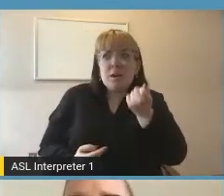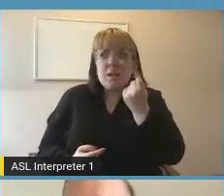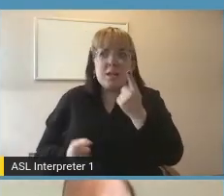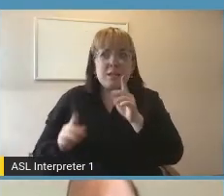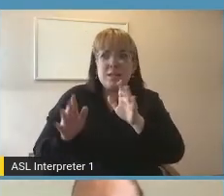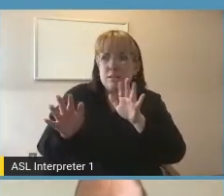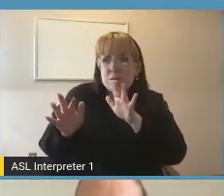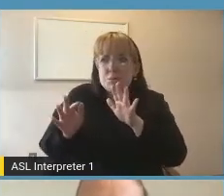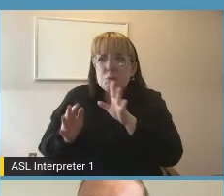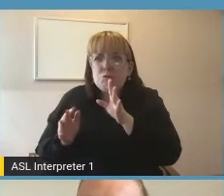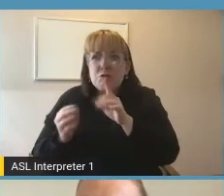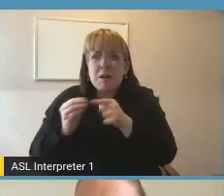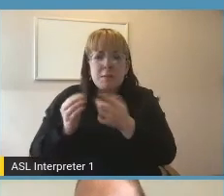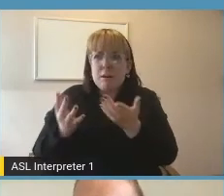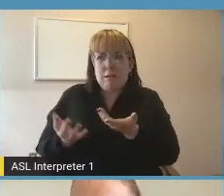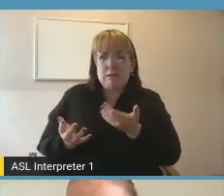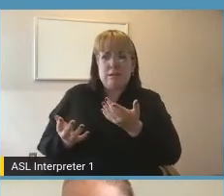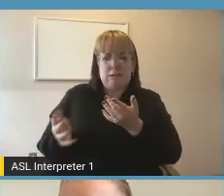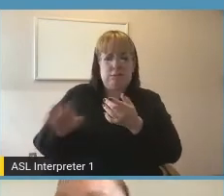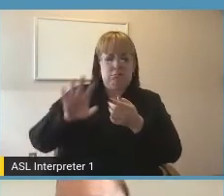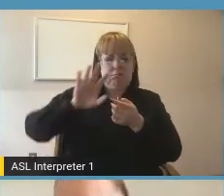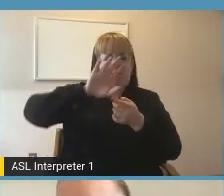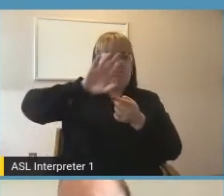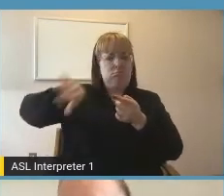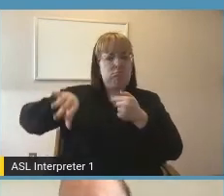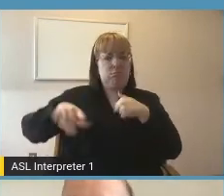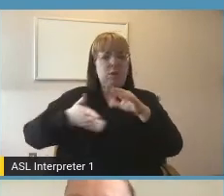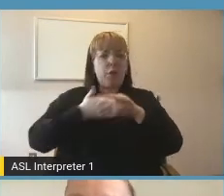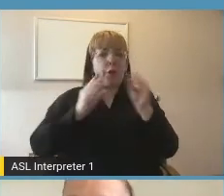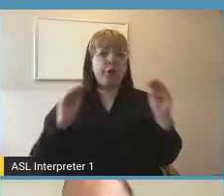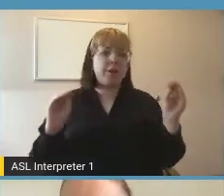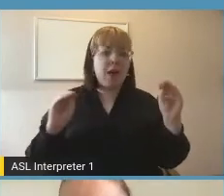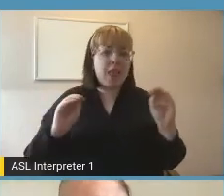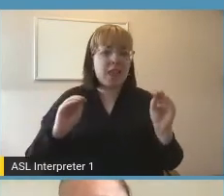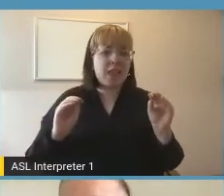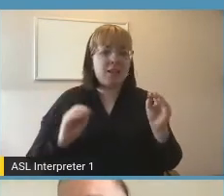going to get as much out of it. Even if there is more content. So does the listener need